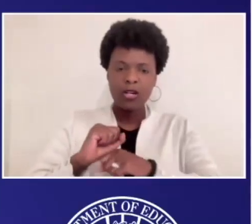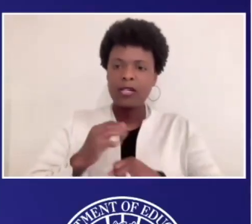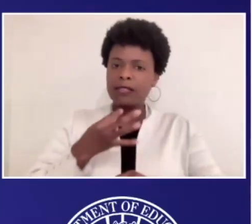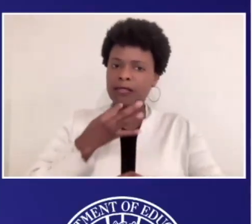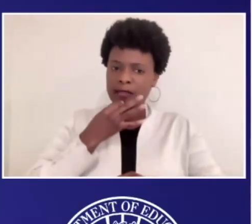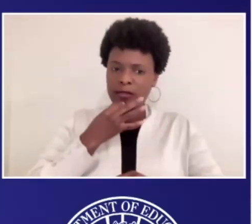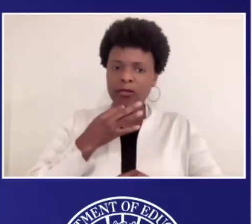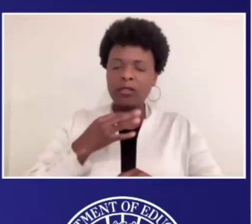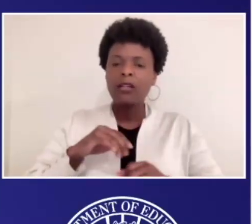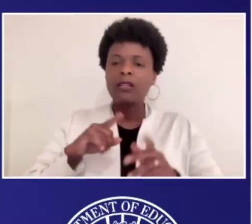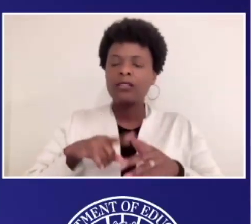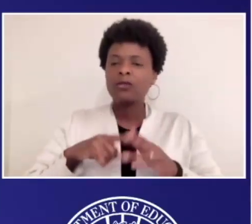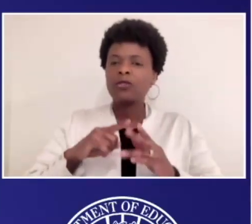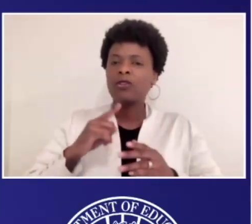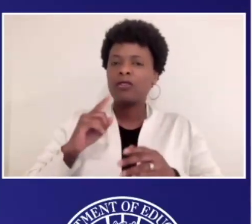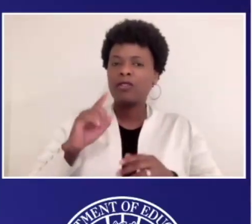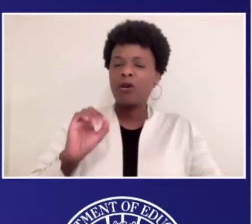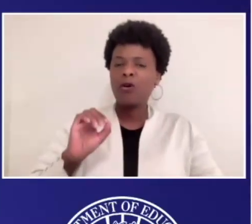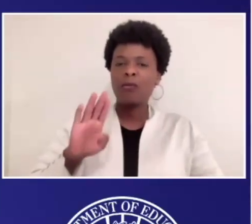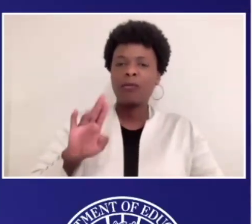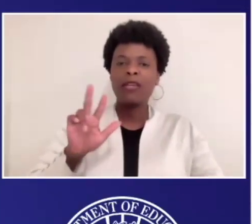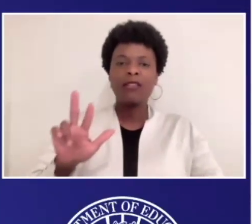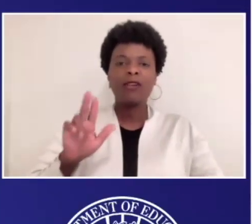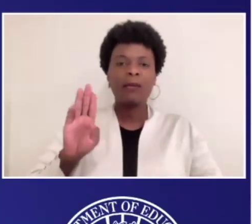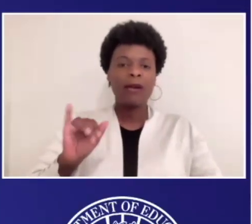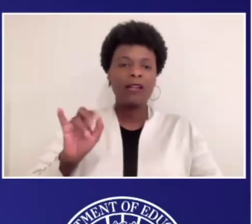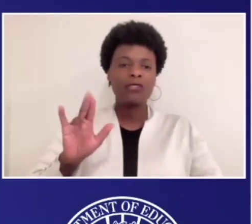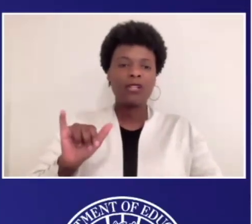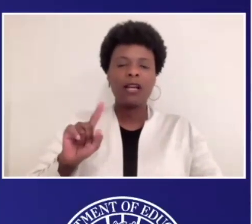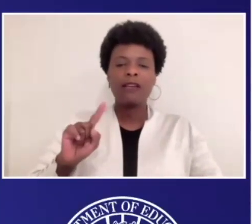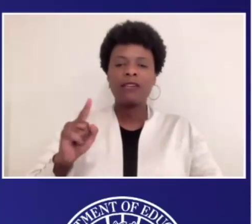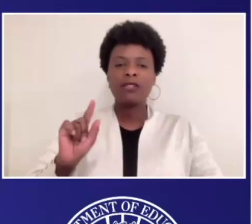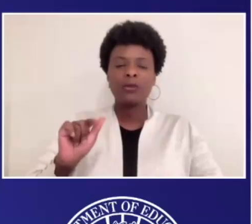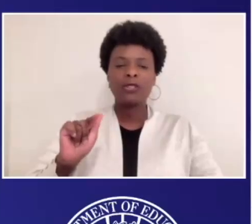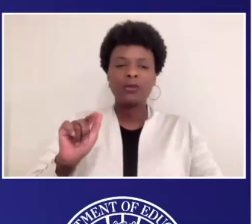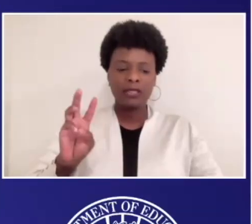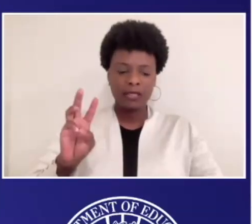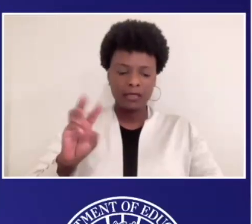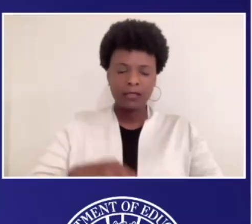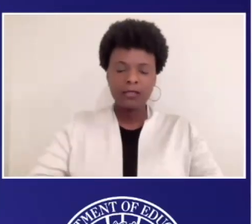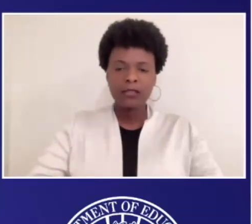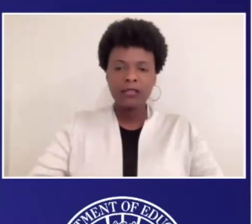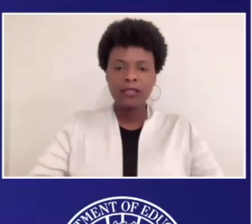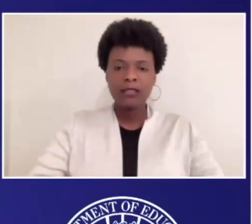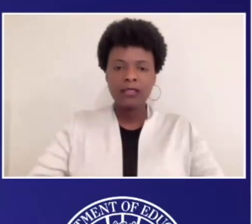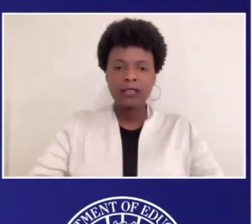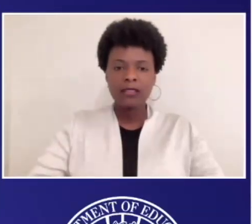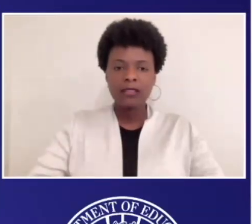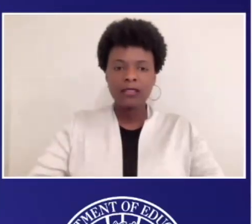Beautiful Bill Act by July 1 of 2026, and Secretary McMahon, myself, Assistant Secretary Barker,